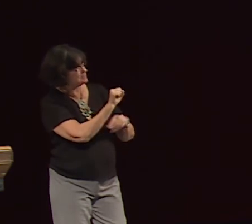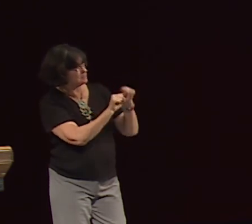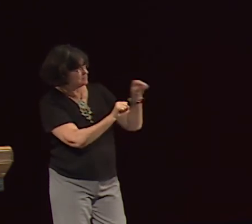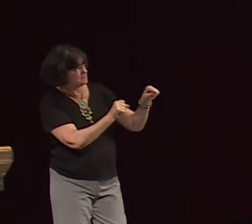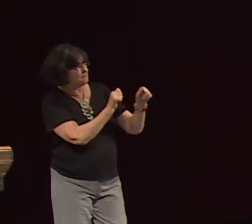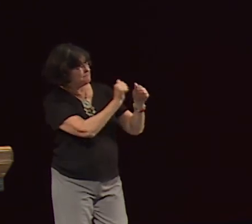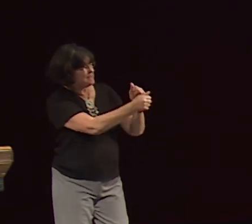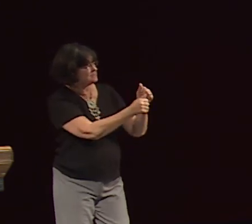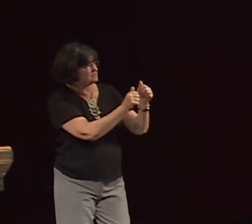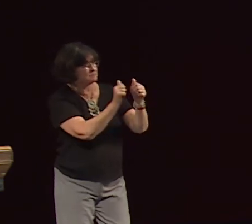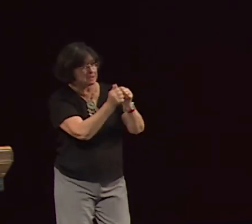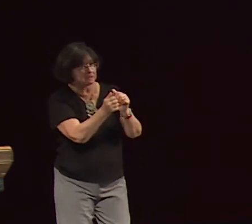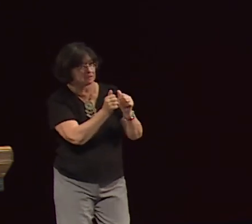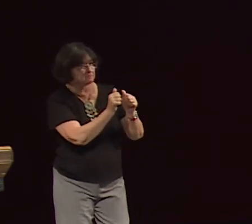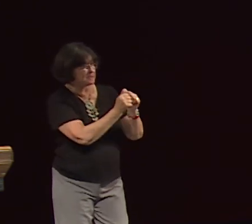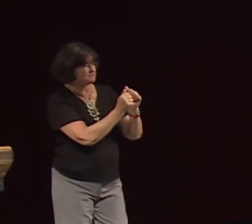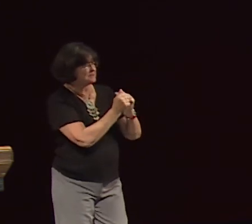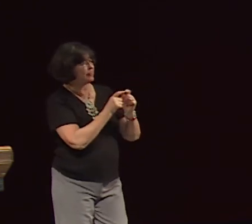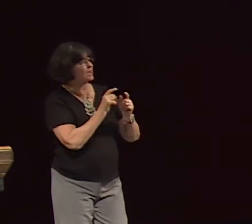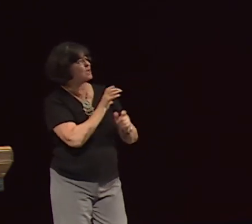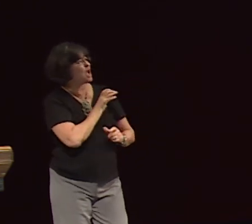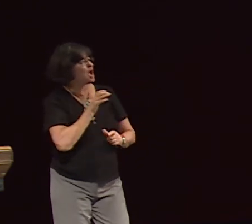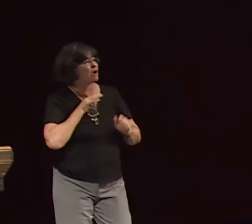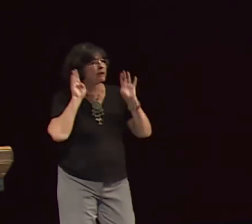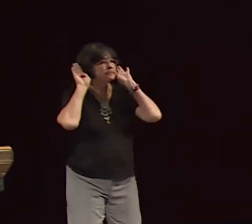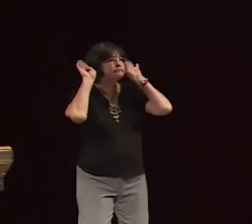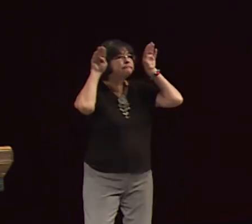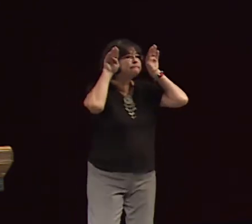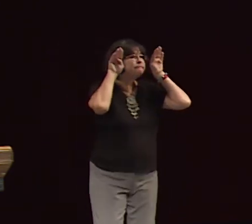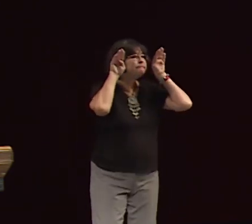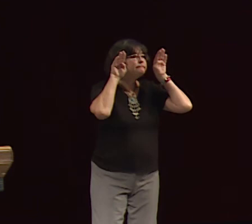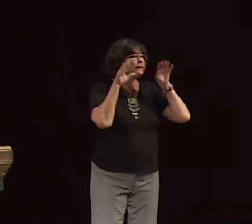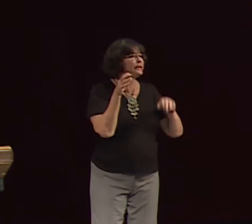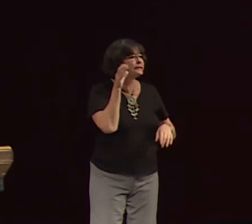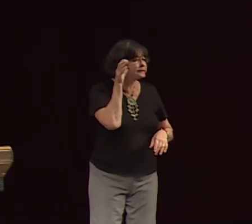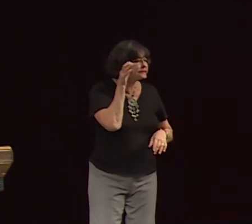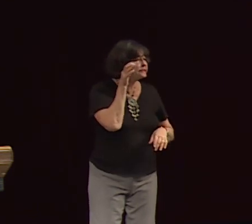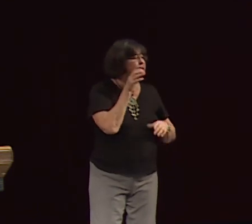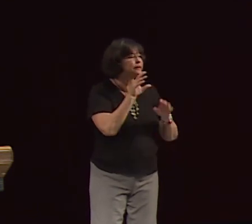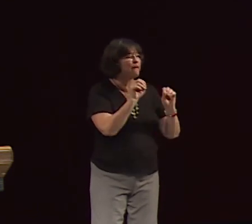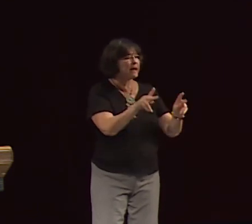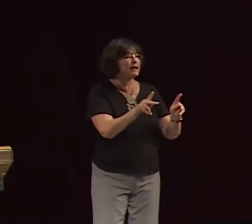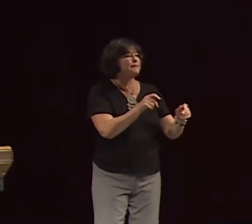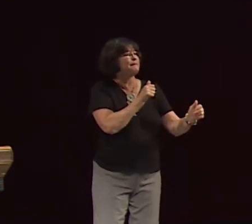actually started in several states, and as state after state passed the law,